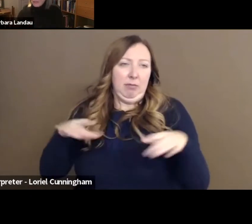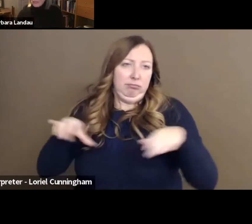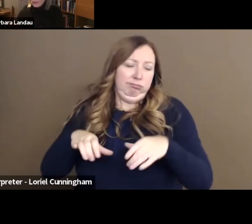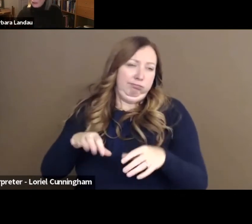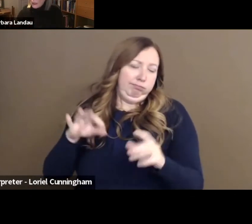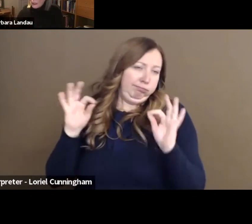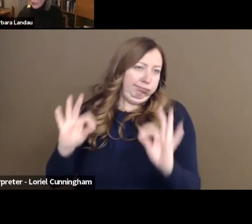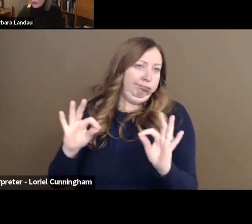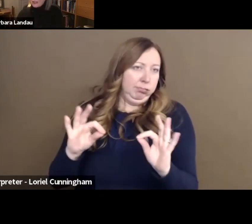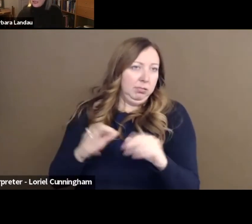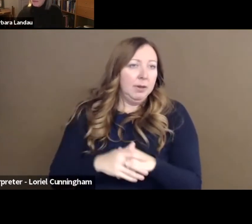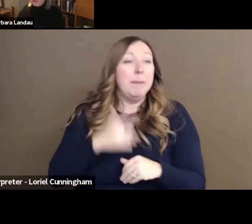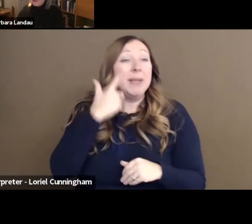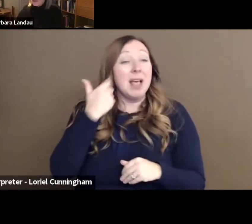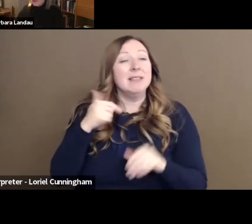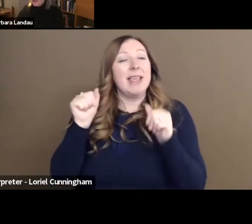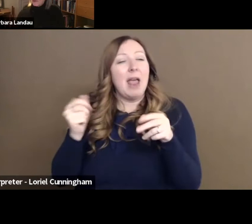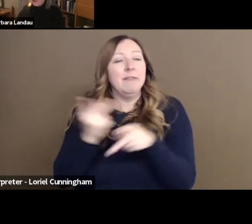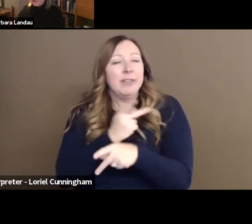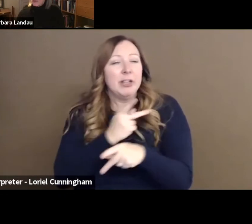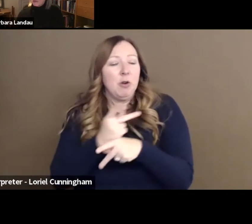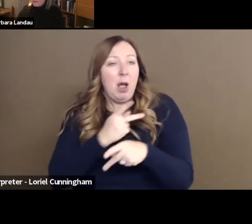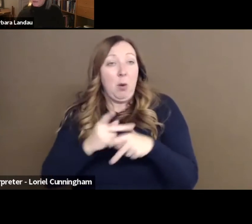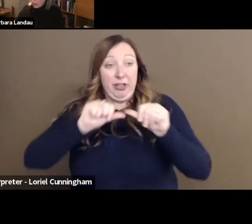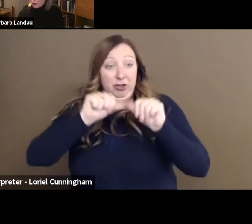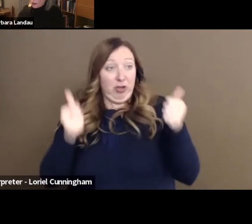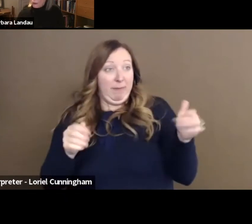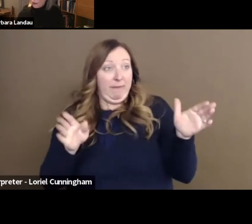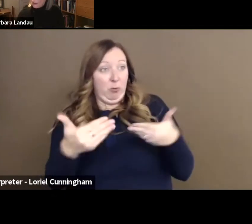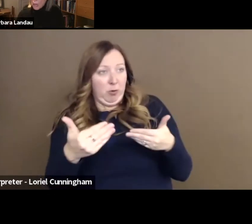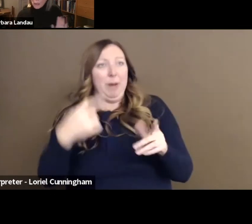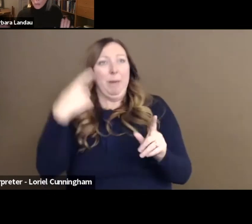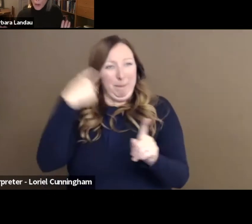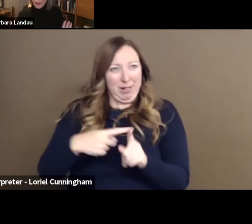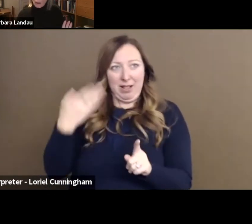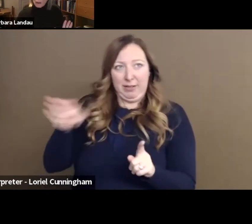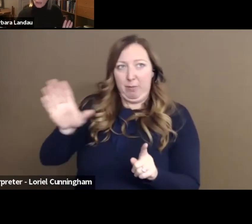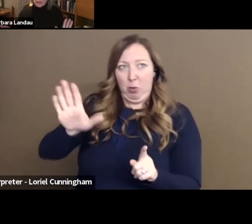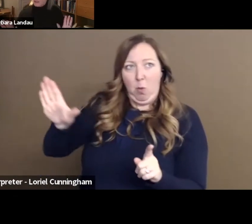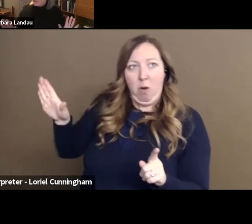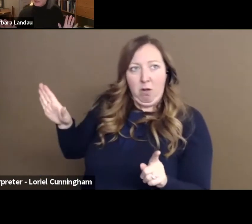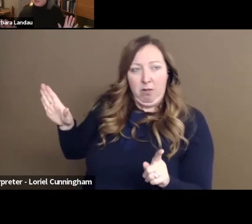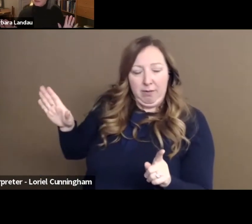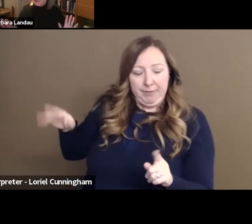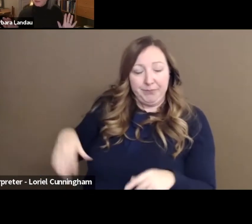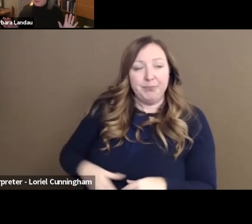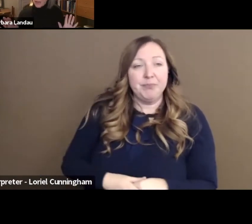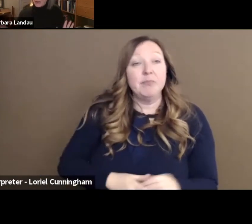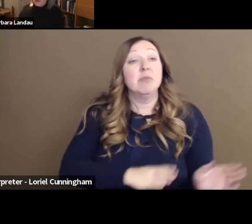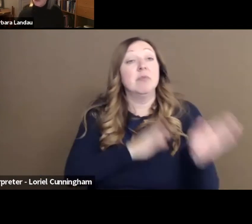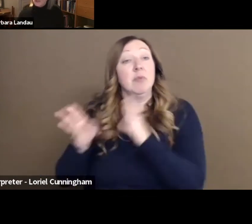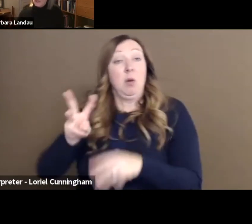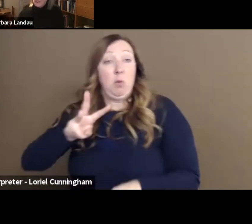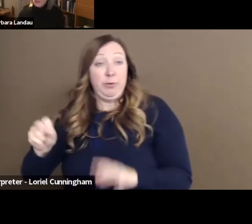it looks like the same individuals with lilium syndrome can also do it not as